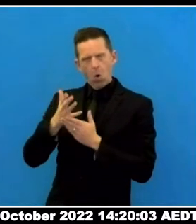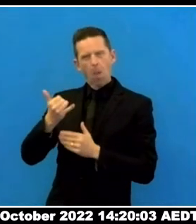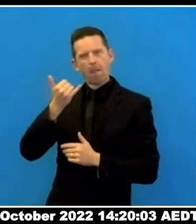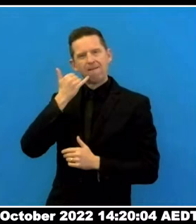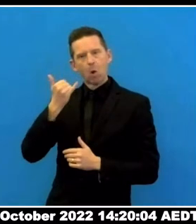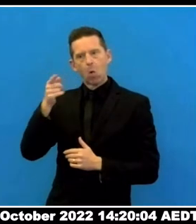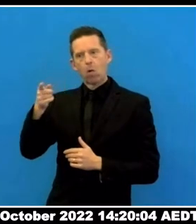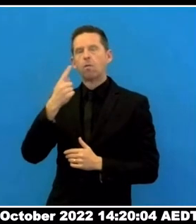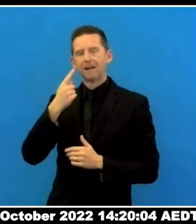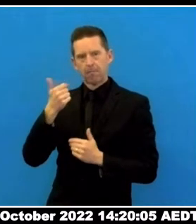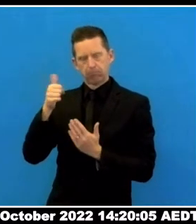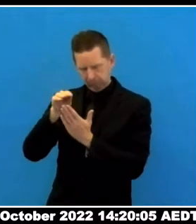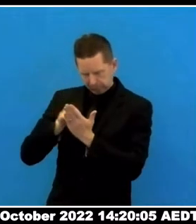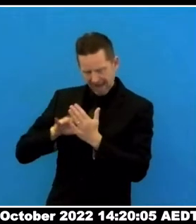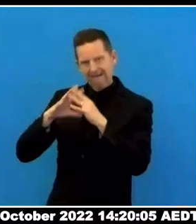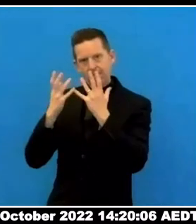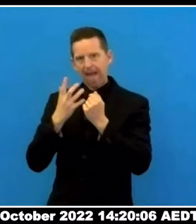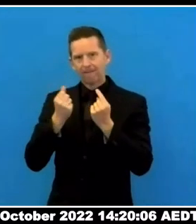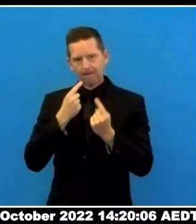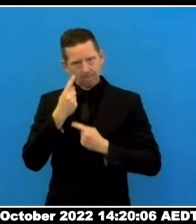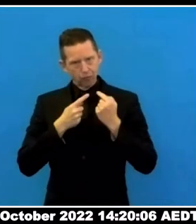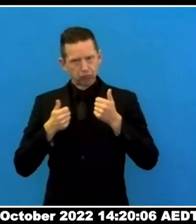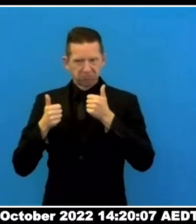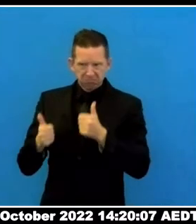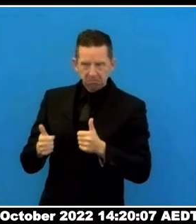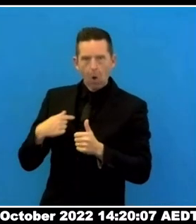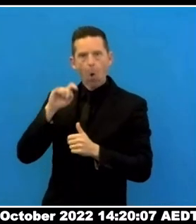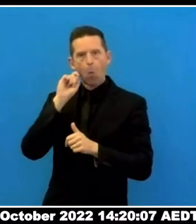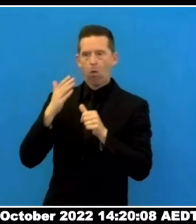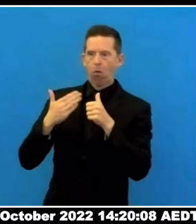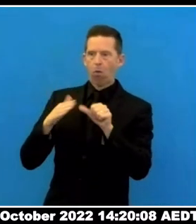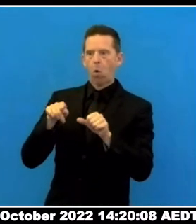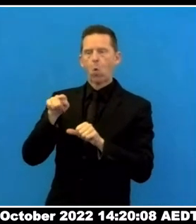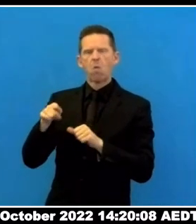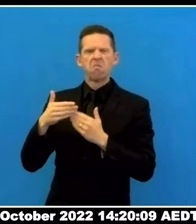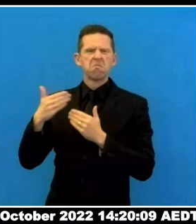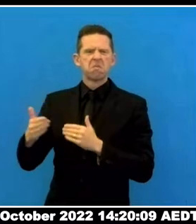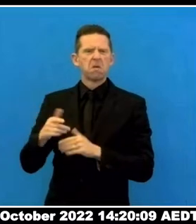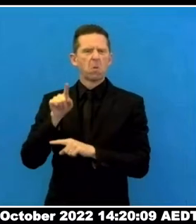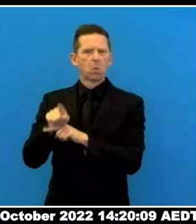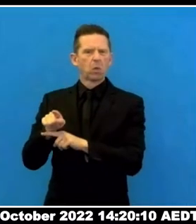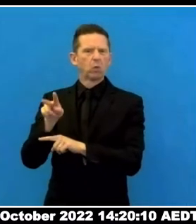that all the information we have now, we will get back to you in about a week or two.